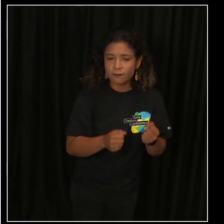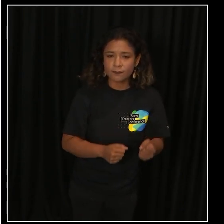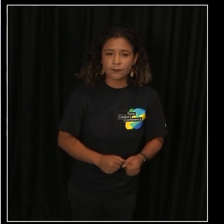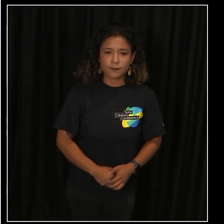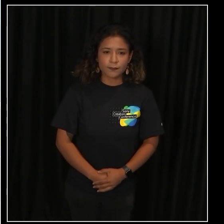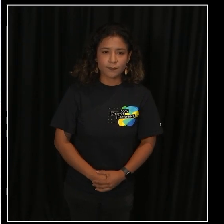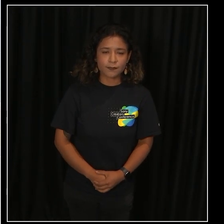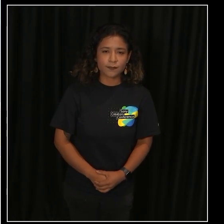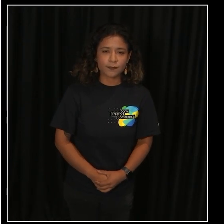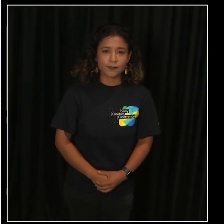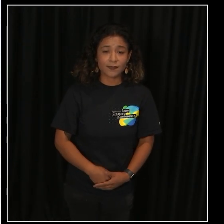This image, show the user interface in non VR.